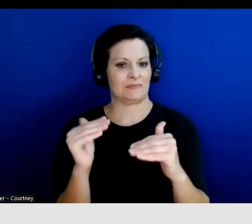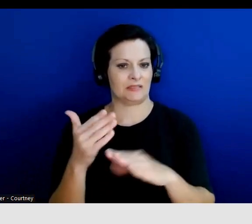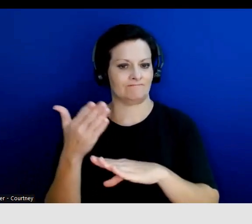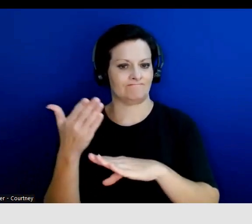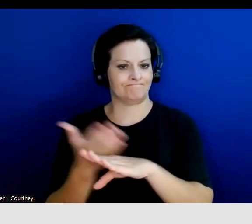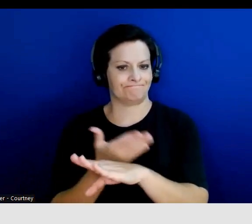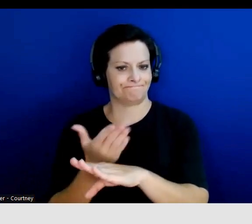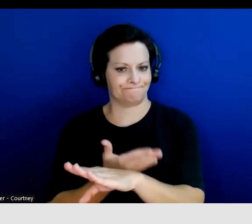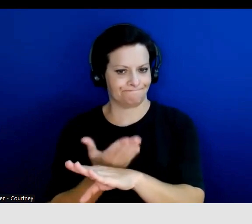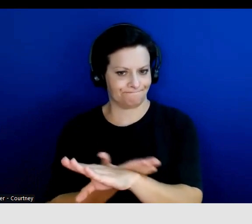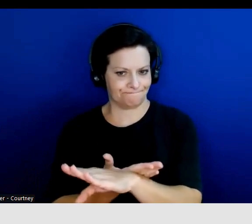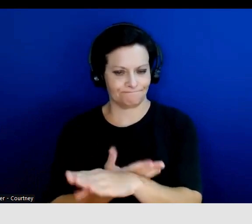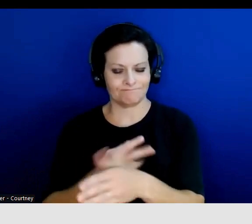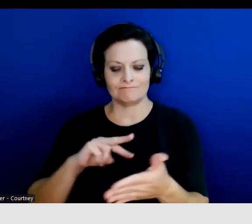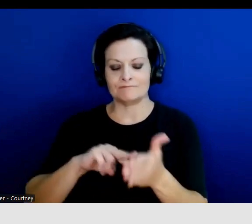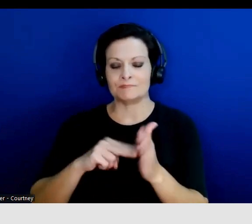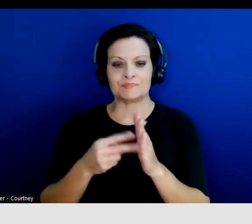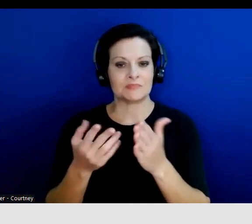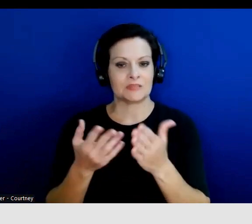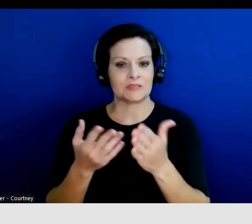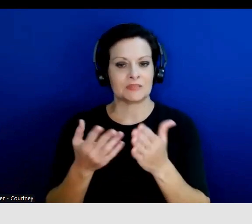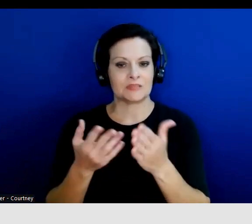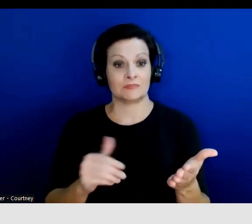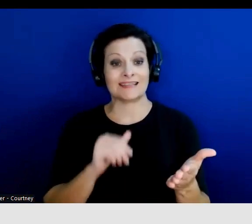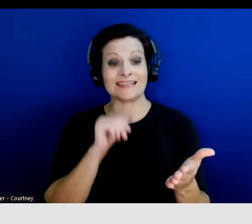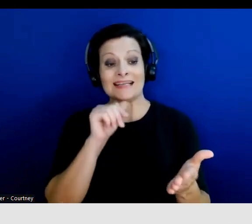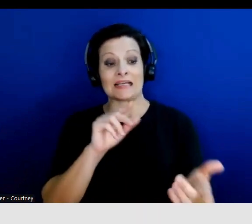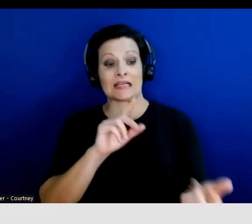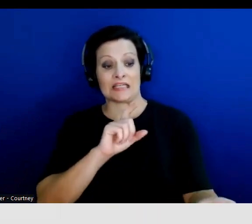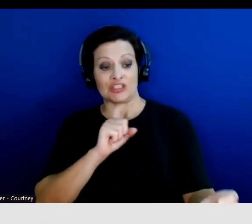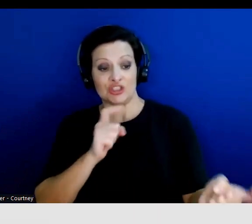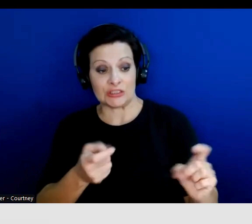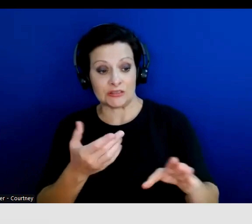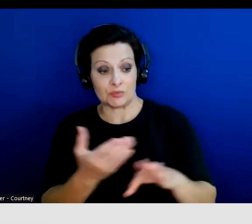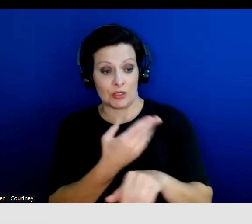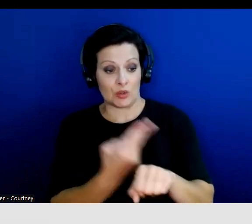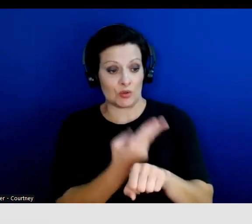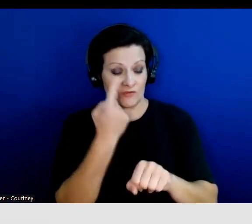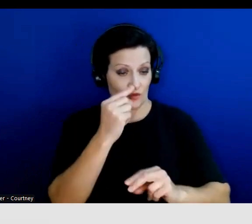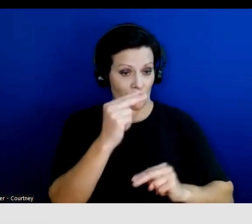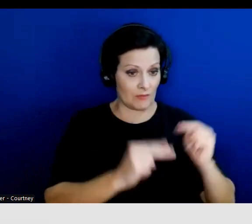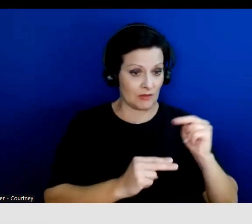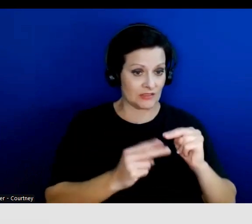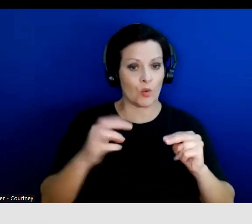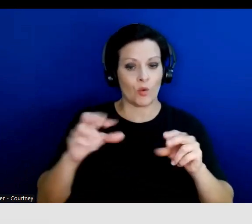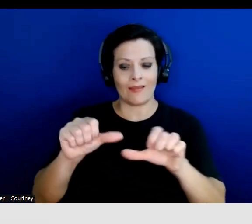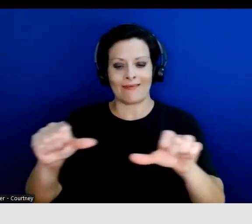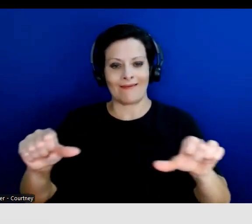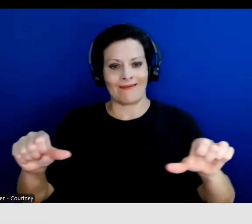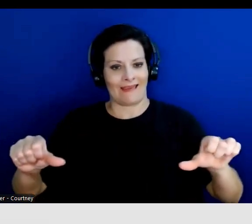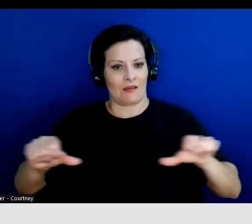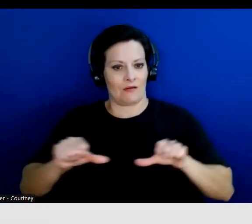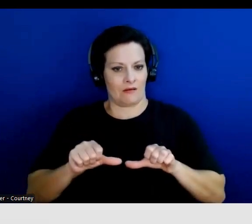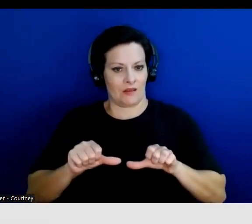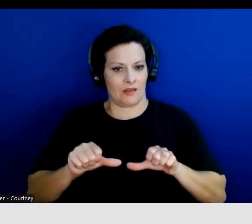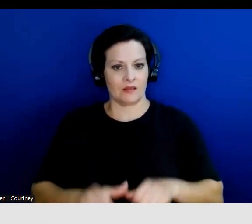which means renovations that do not change the prior use or footprint of the facility.